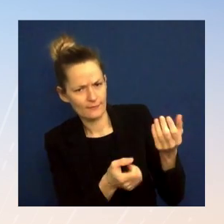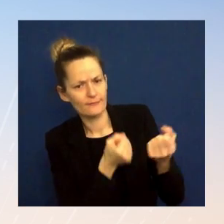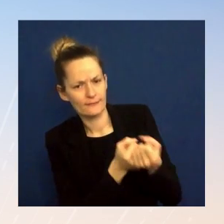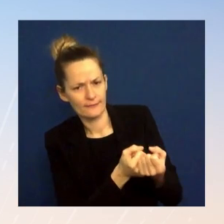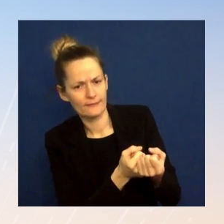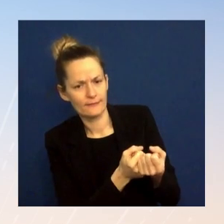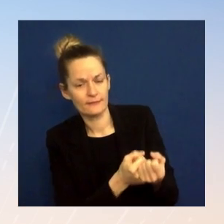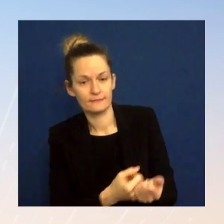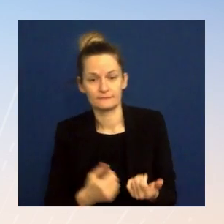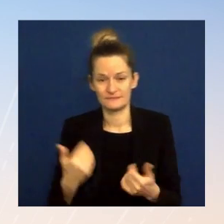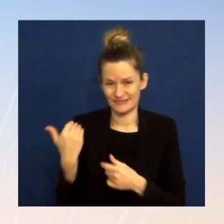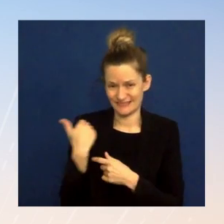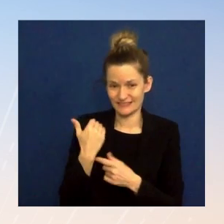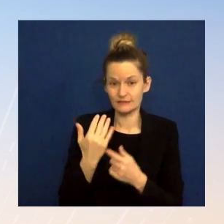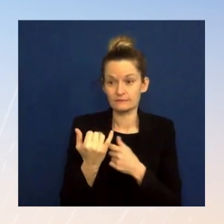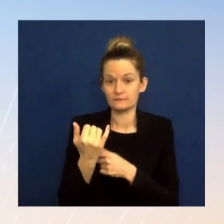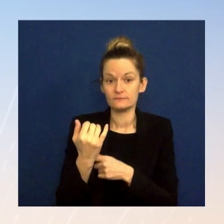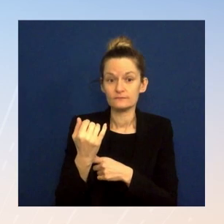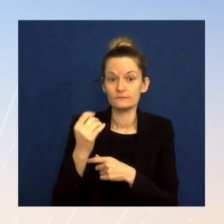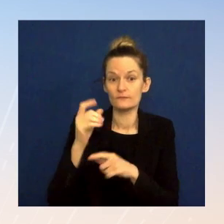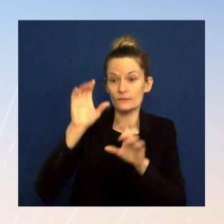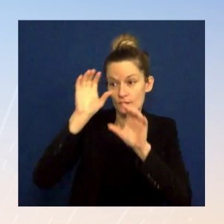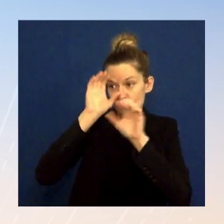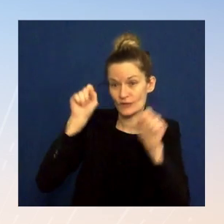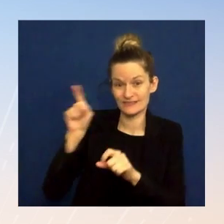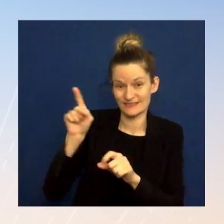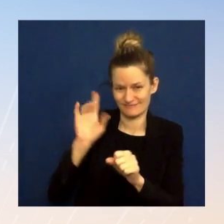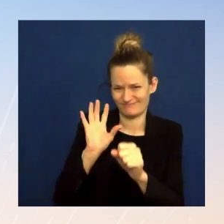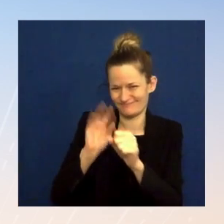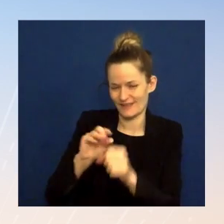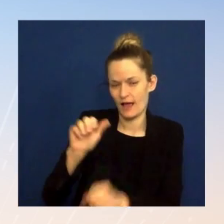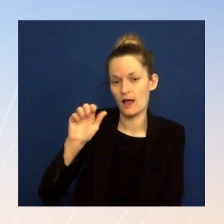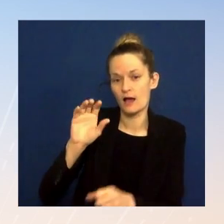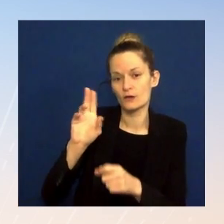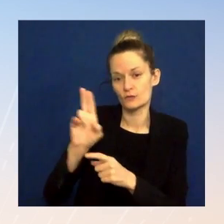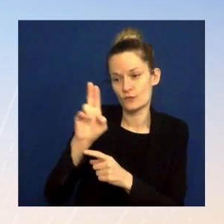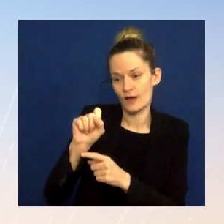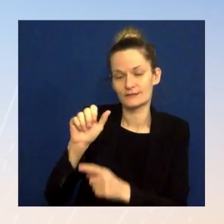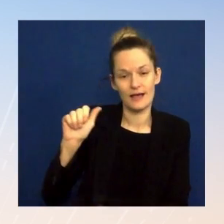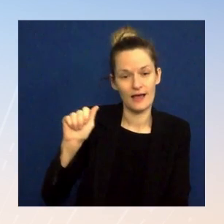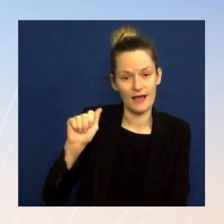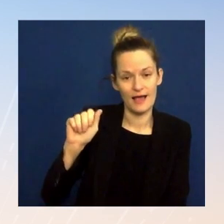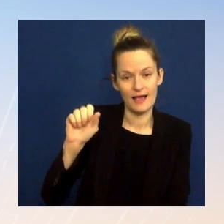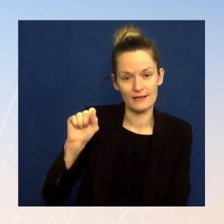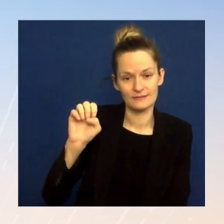and ASEAN has taken the step of denying a seat